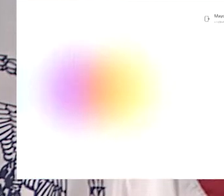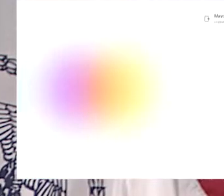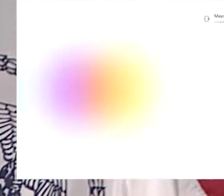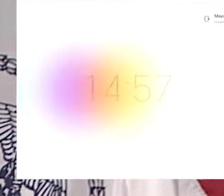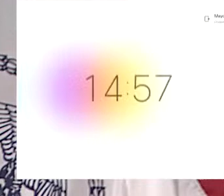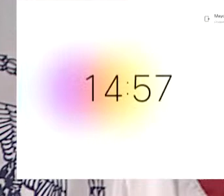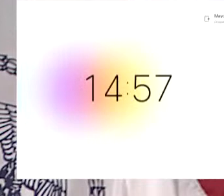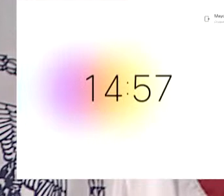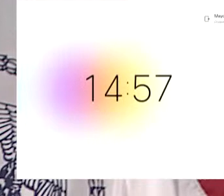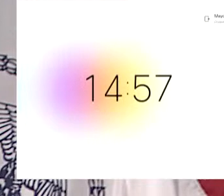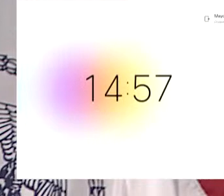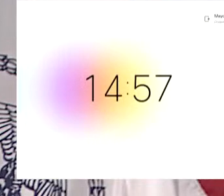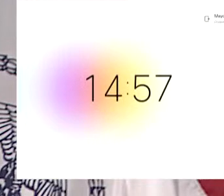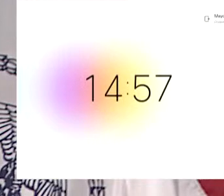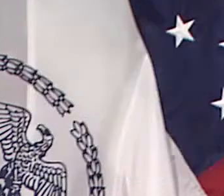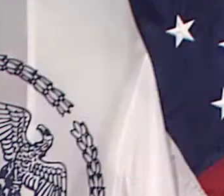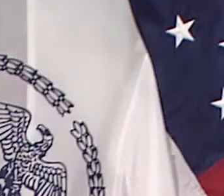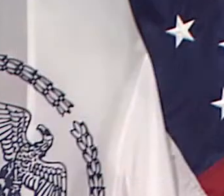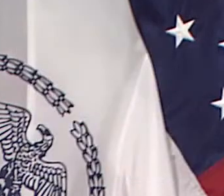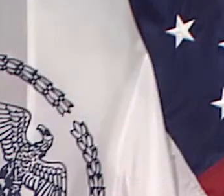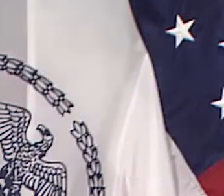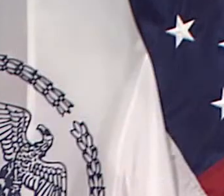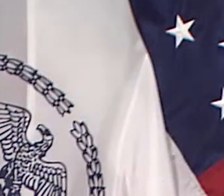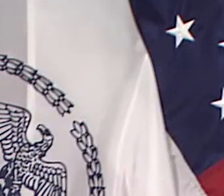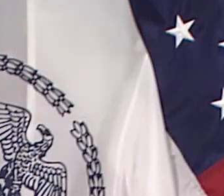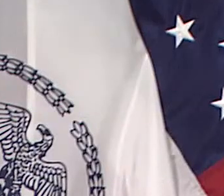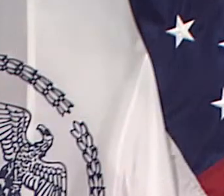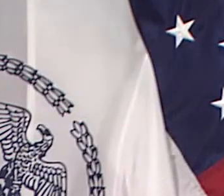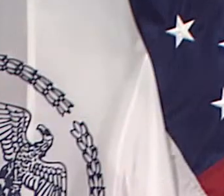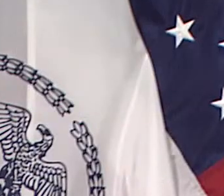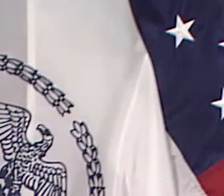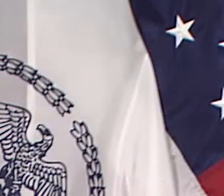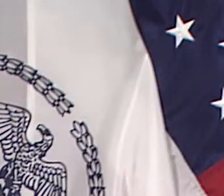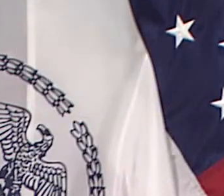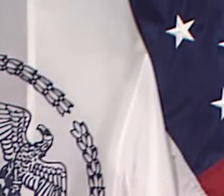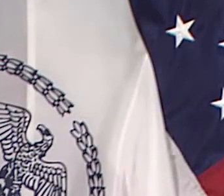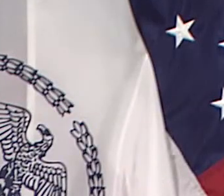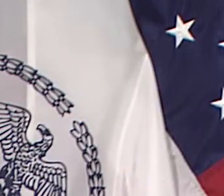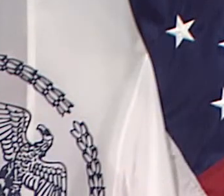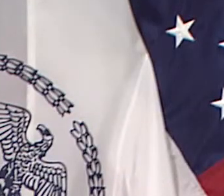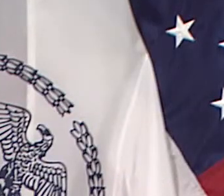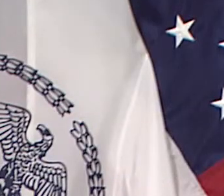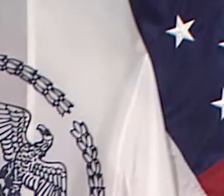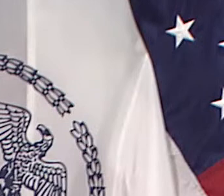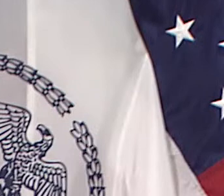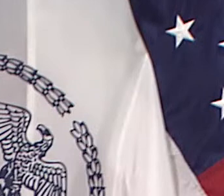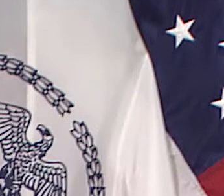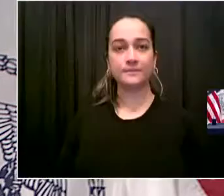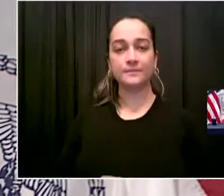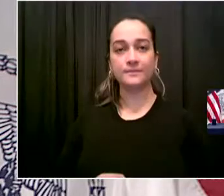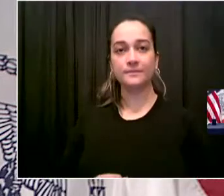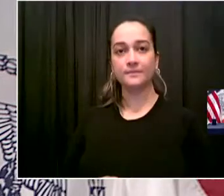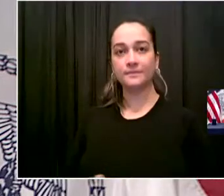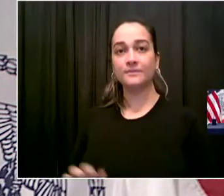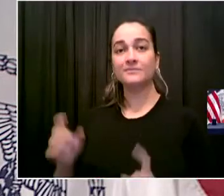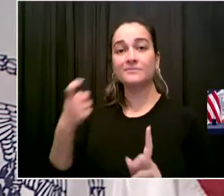LATE IN IS GOING TO BE FELT WEEK BY WEEK. WE HAD 850 OFFICERS GRADUATE FROM THE ACADEMY A COUPLE OF WEEKS AGO. THE AYRGOE IN G TO BEJONEID BY